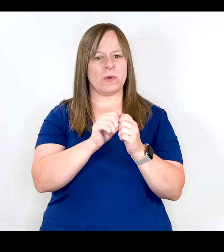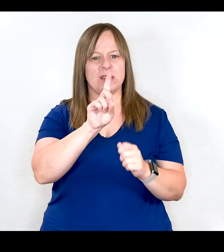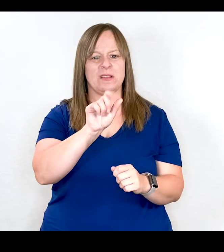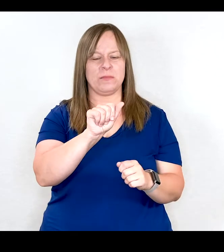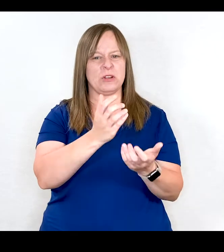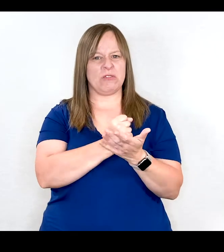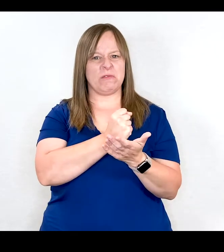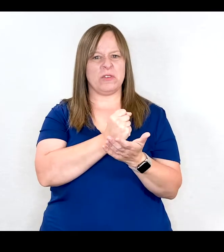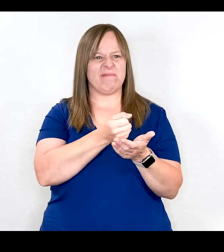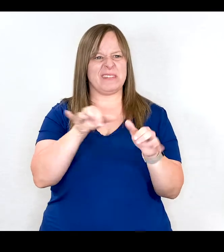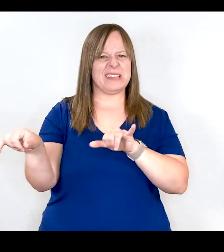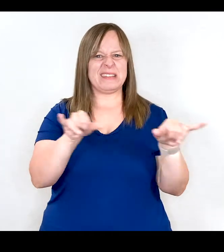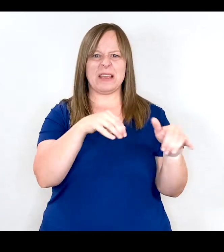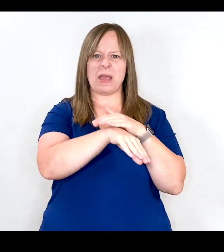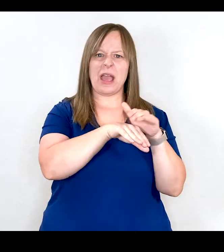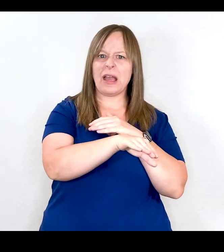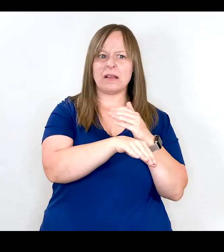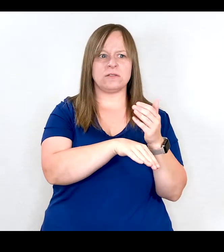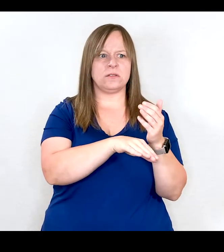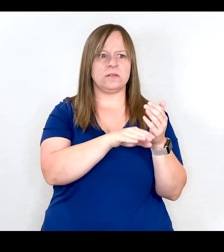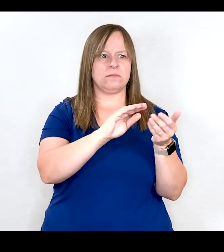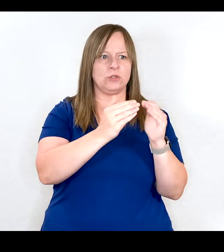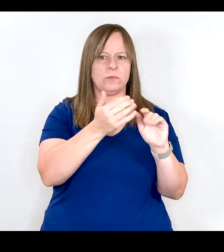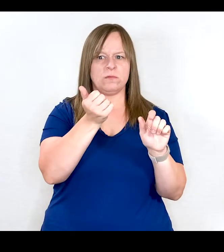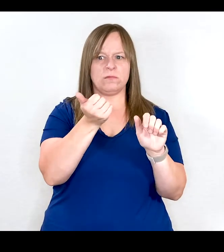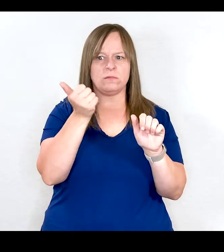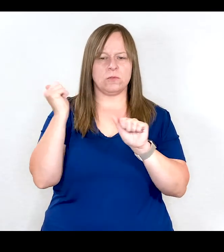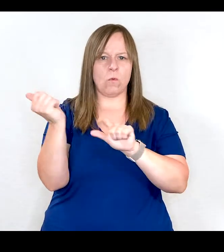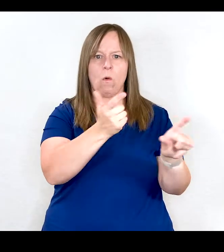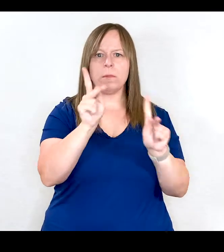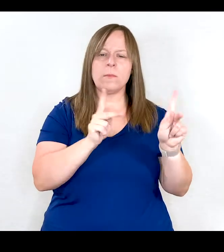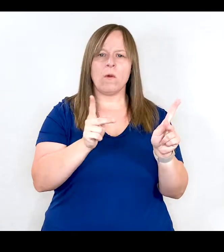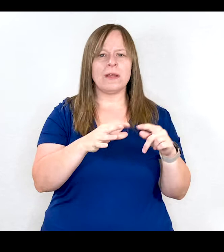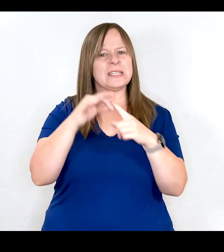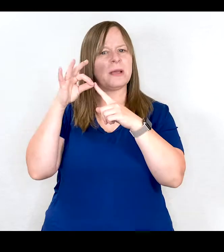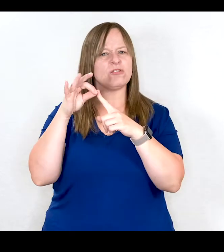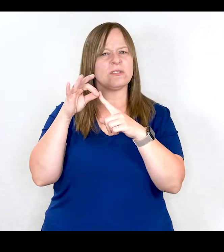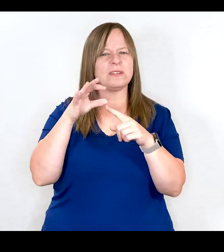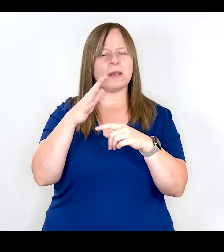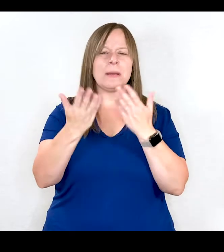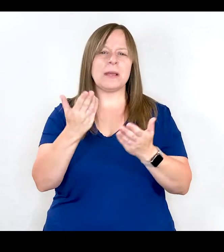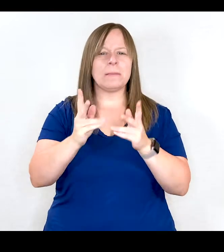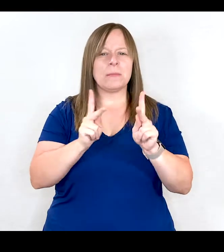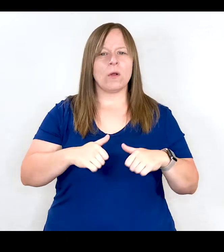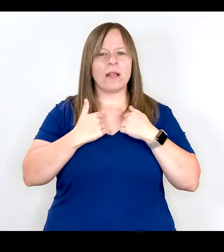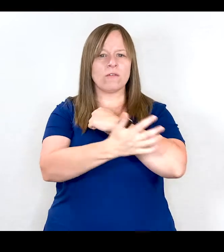People with disabilities deserve the same access to our communities as everyone else. And for some people, especially in a rural area,